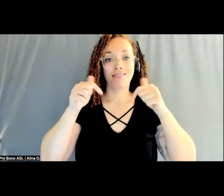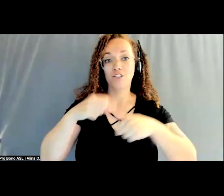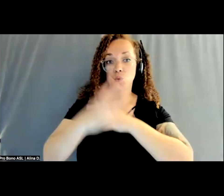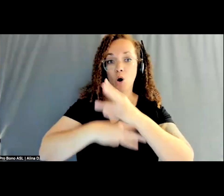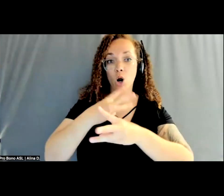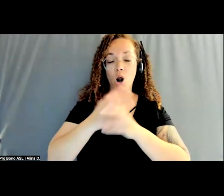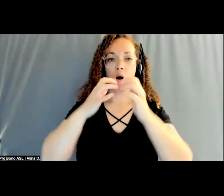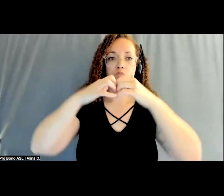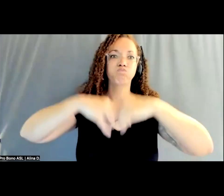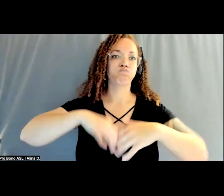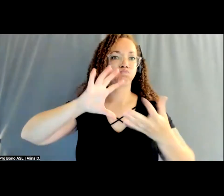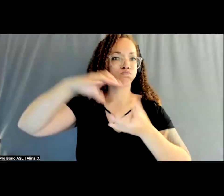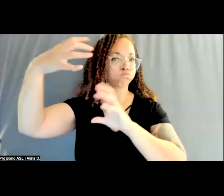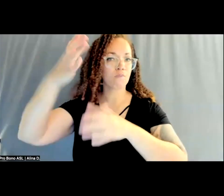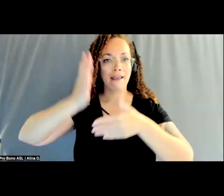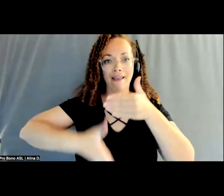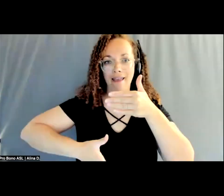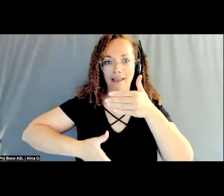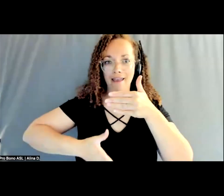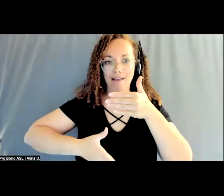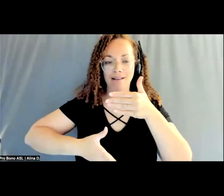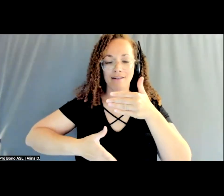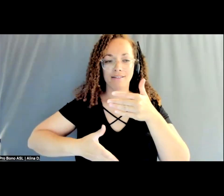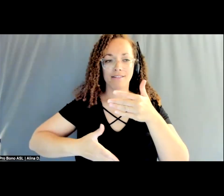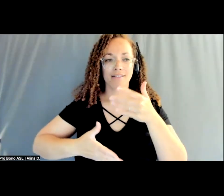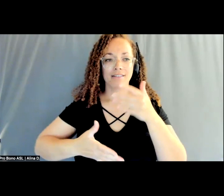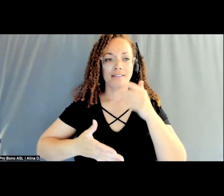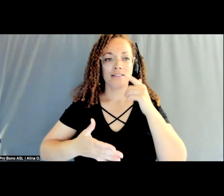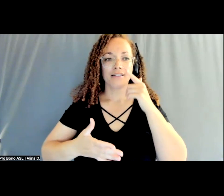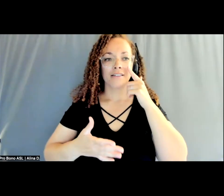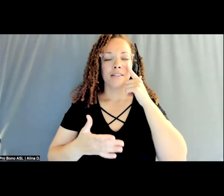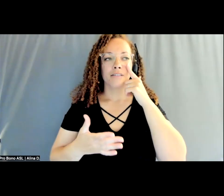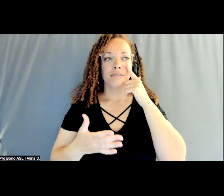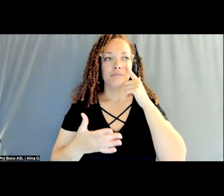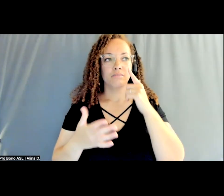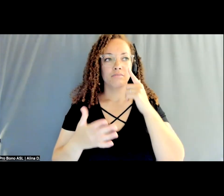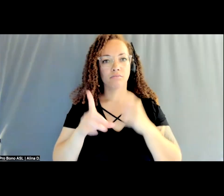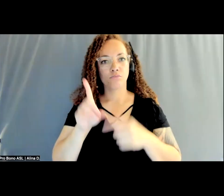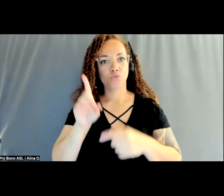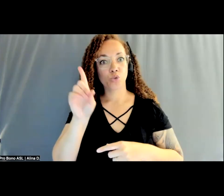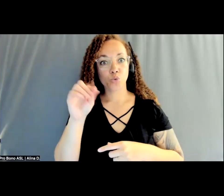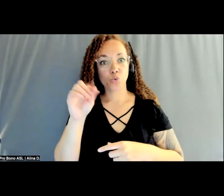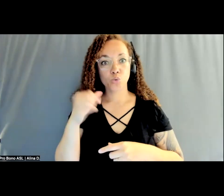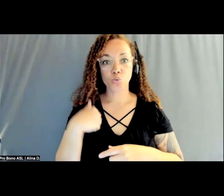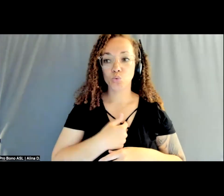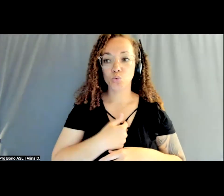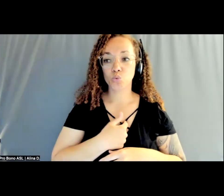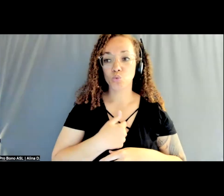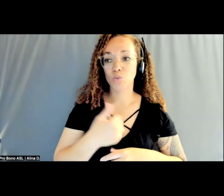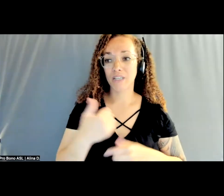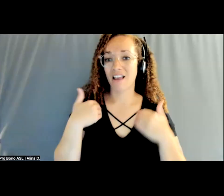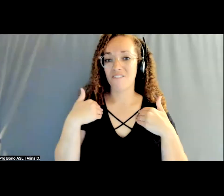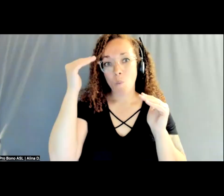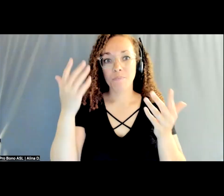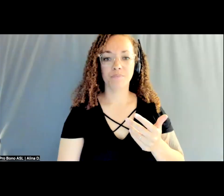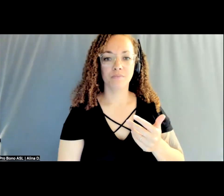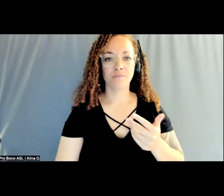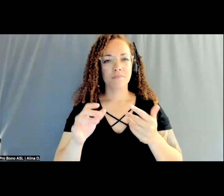If we have any hope for creating life-sustaining ways of relating to each other, and particularly